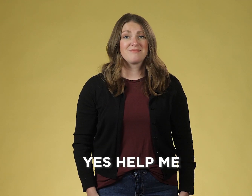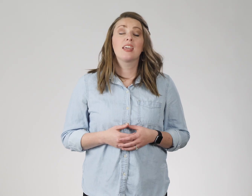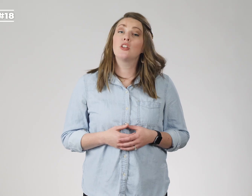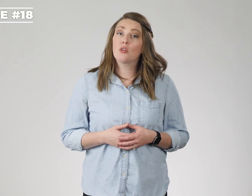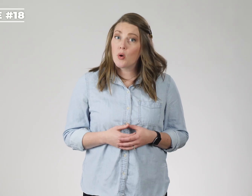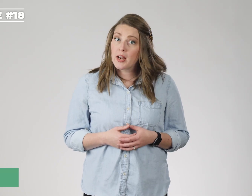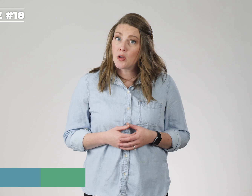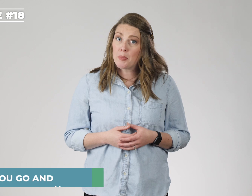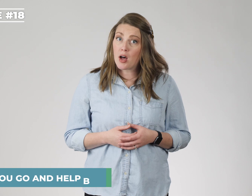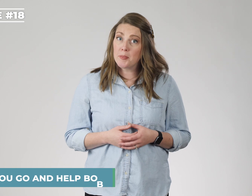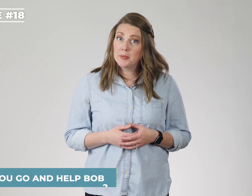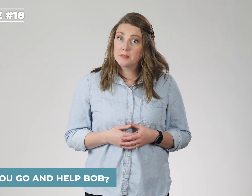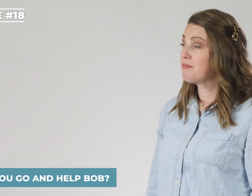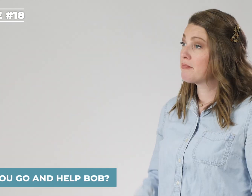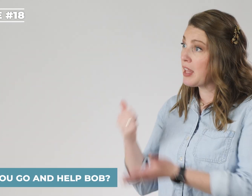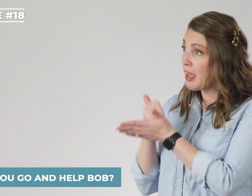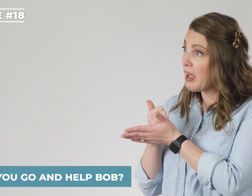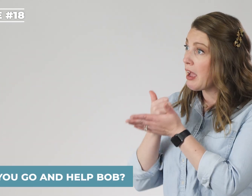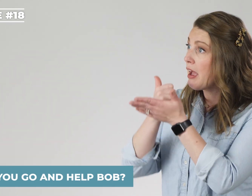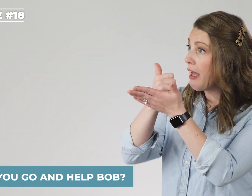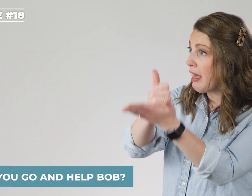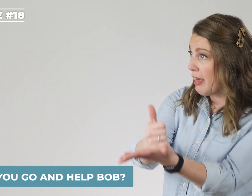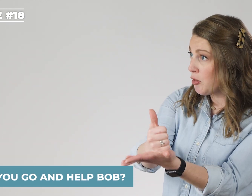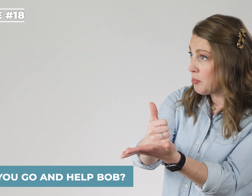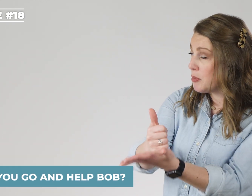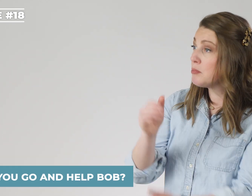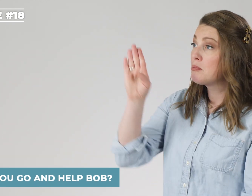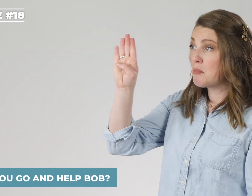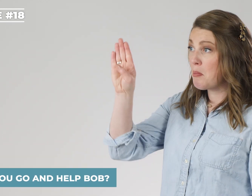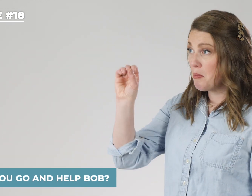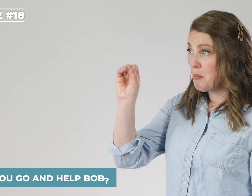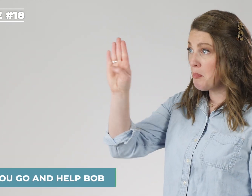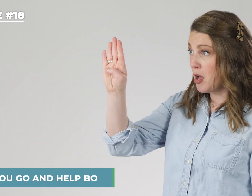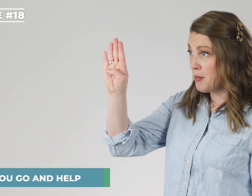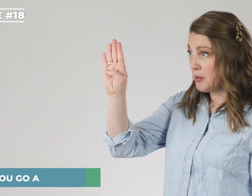Can you go and help Bob? 'Help Bob?'